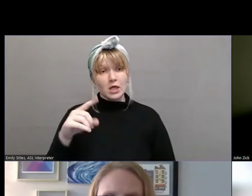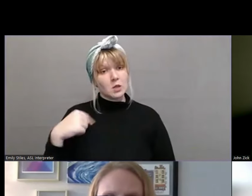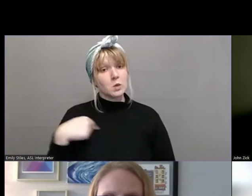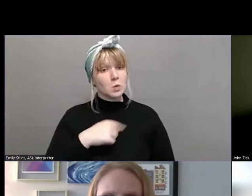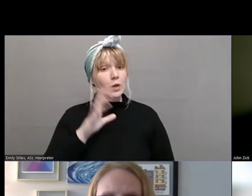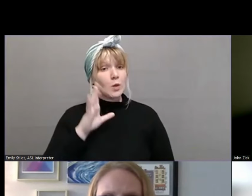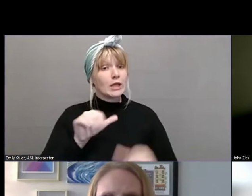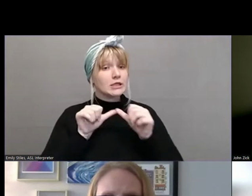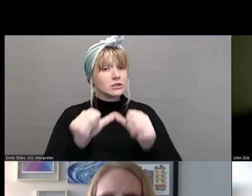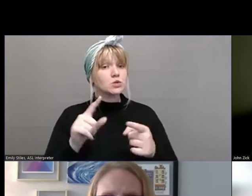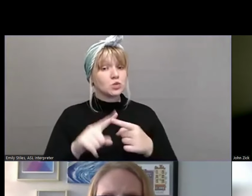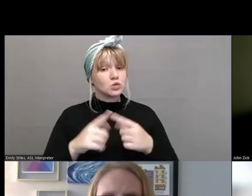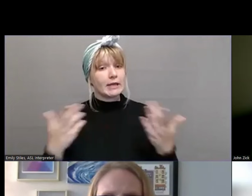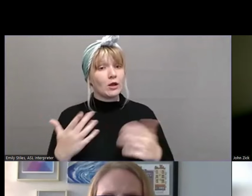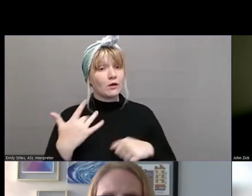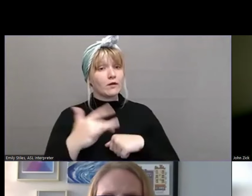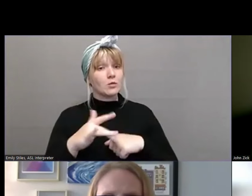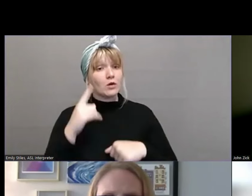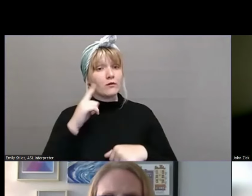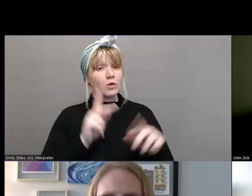to be a resource for people in that situation.